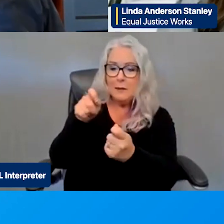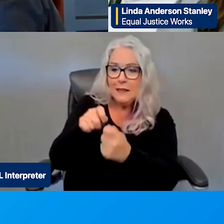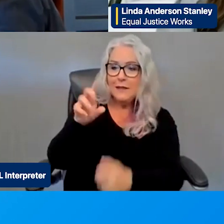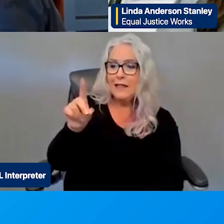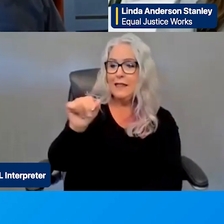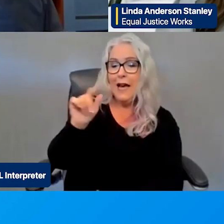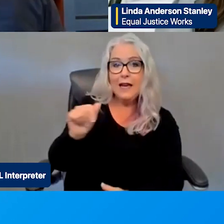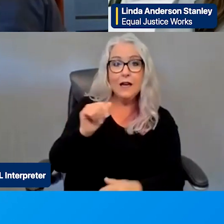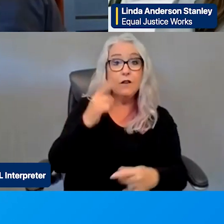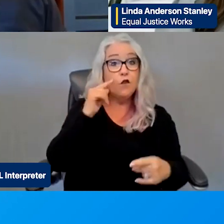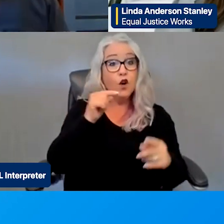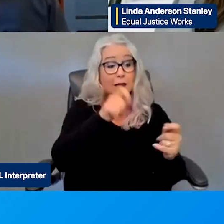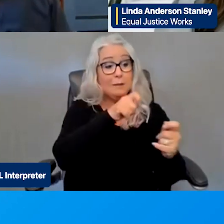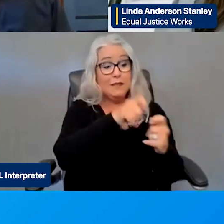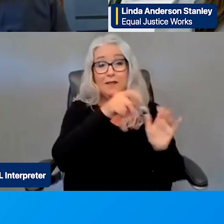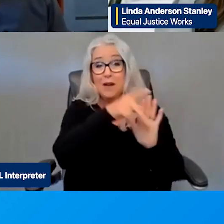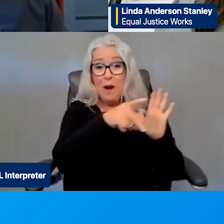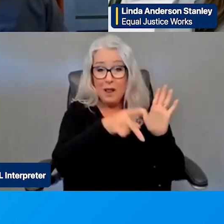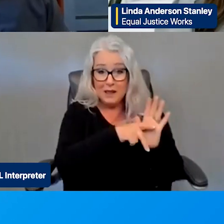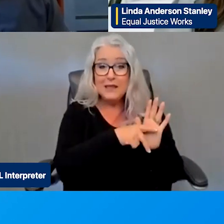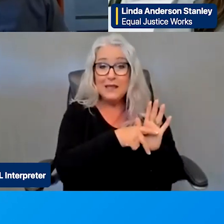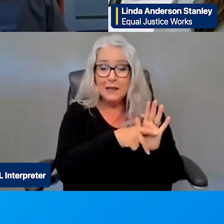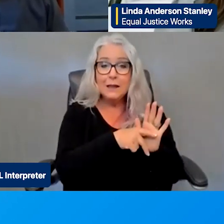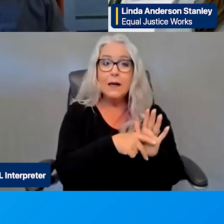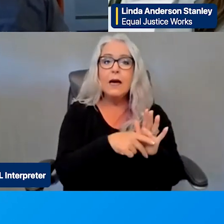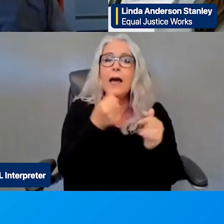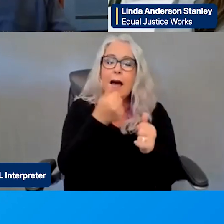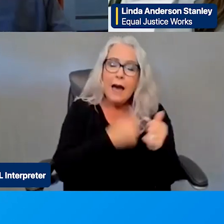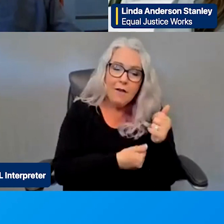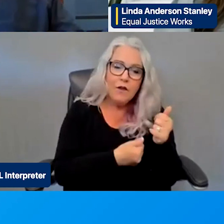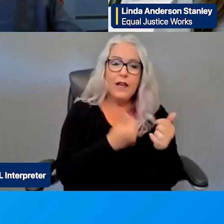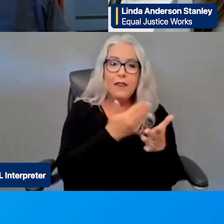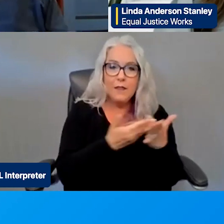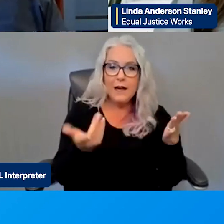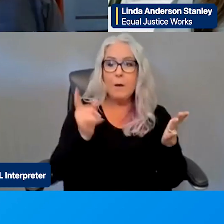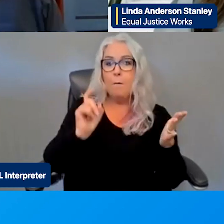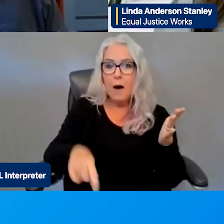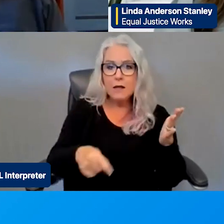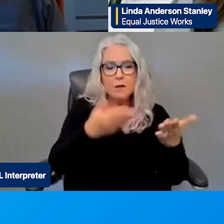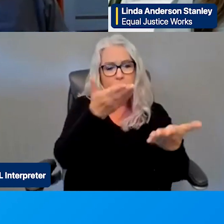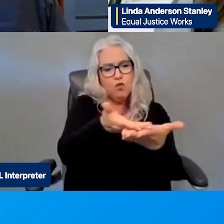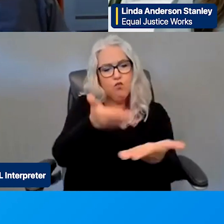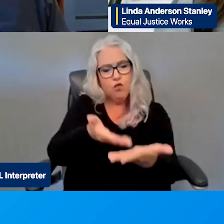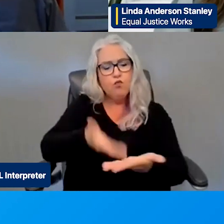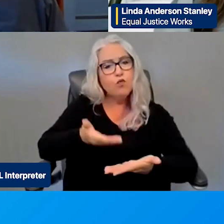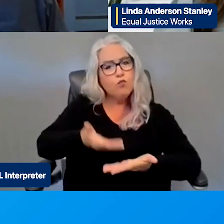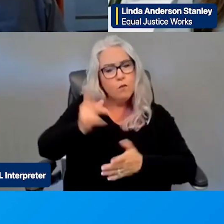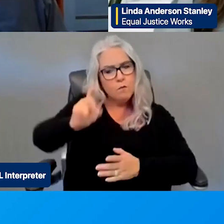Because every budgetary responsibility has to be predicated on data that shows us the case. When we reached out to